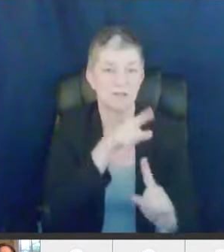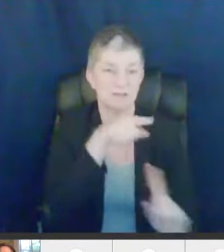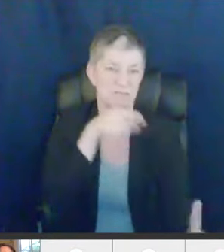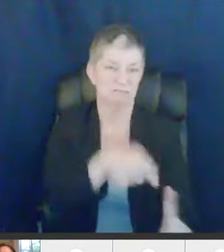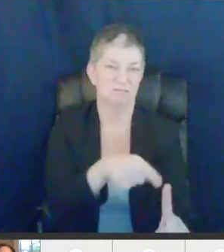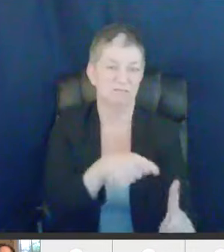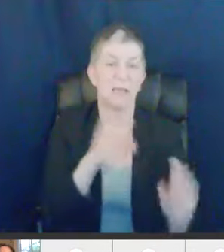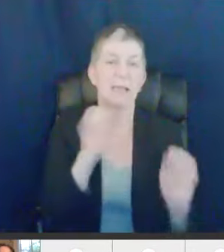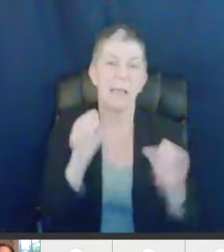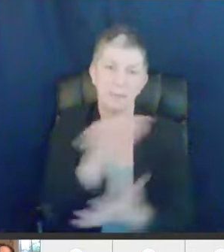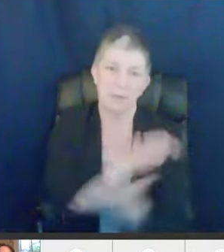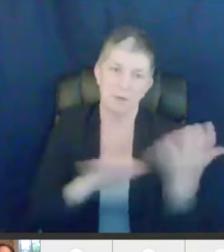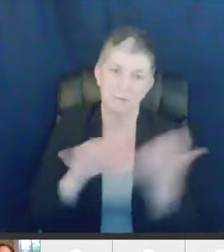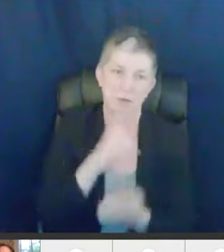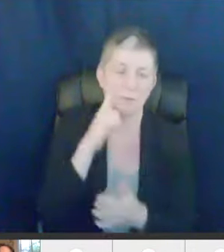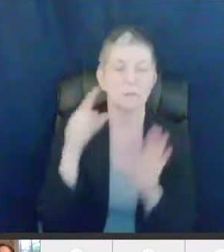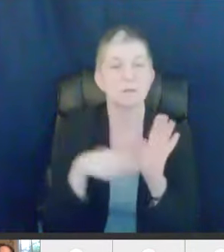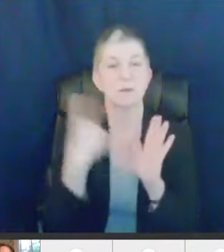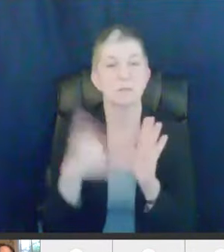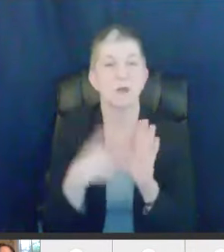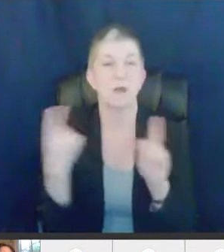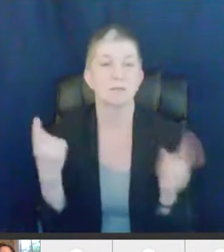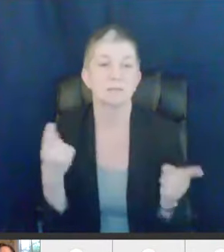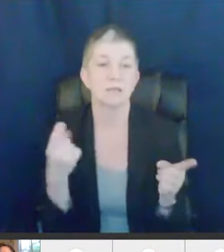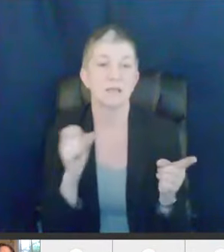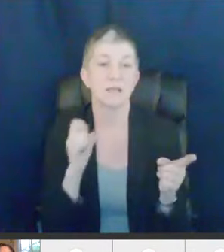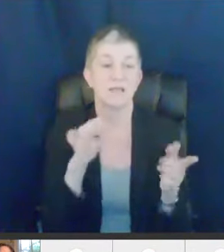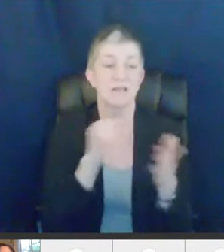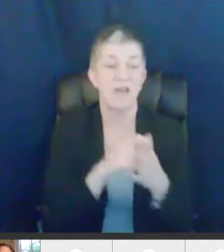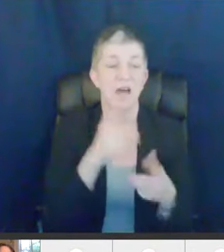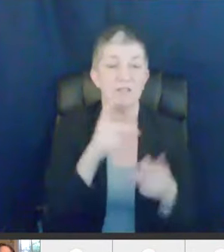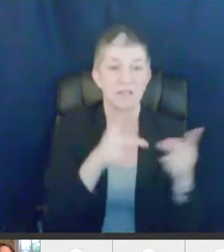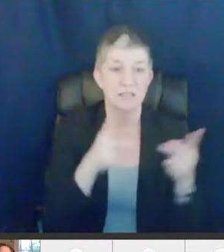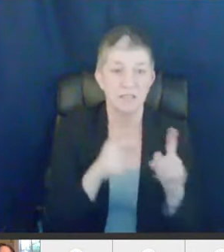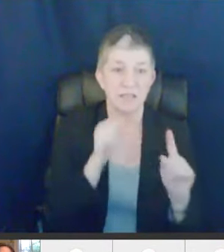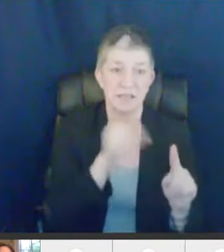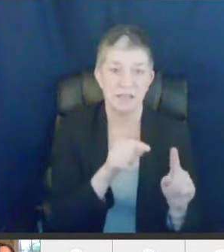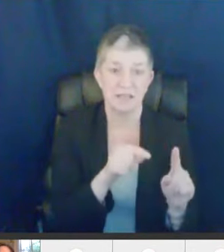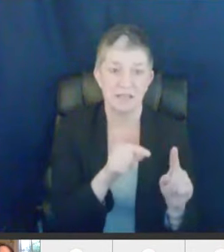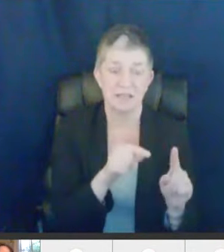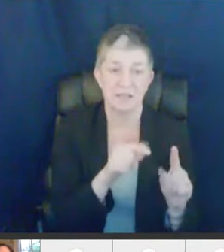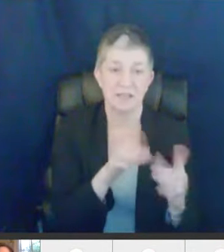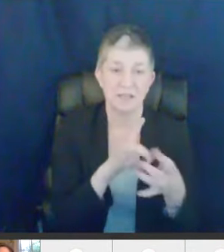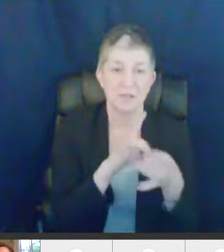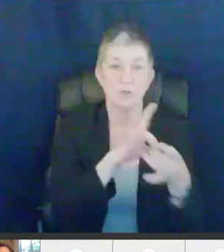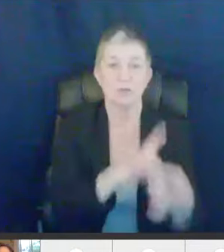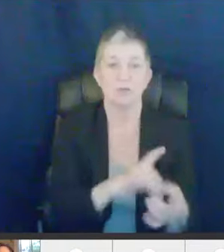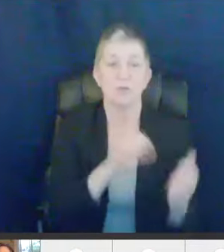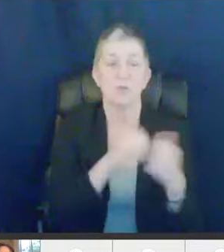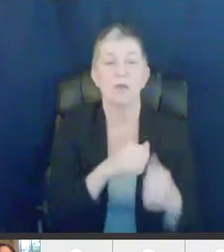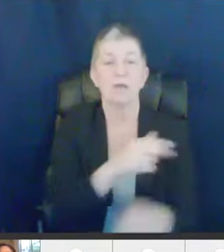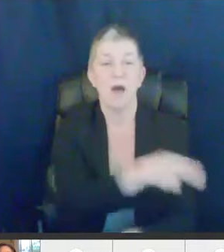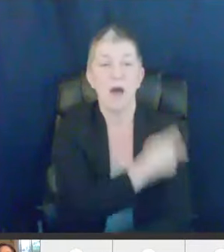because sometimes if that facilities is associated with a hospital sometimes